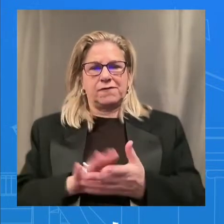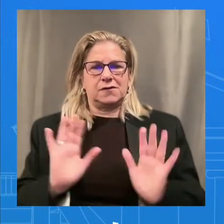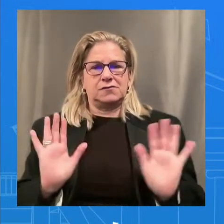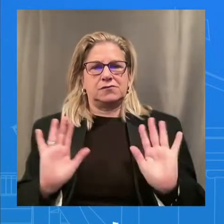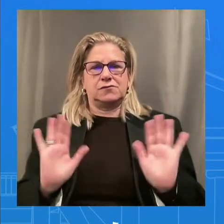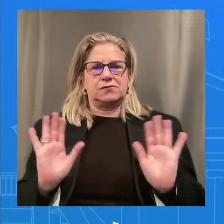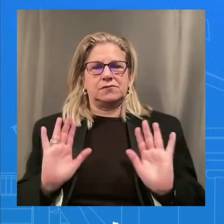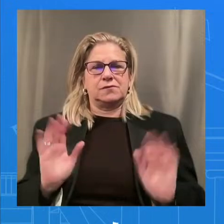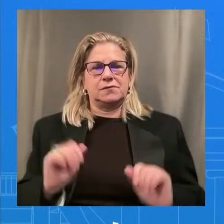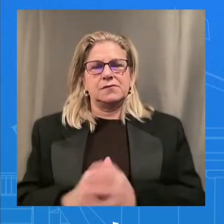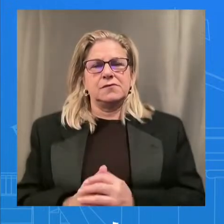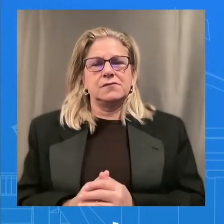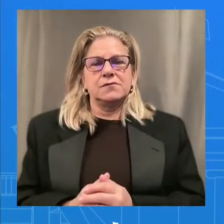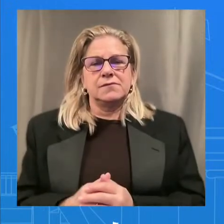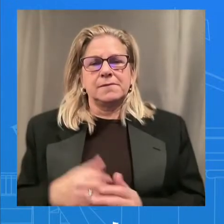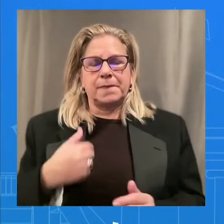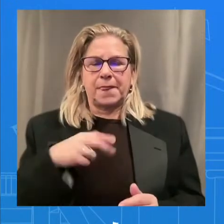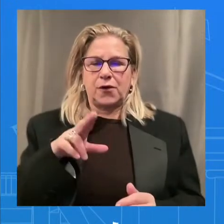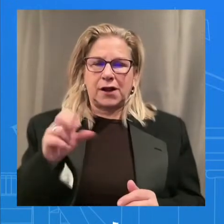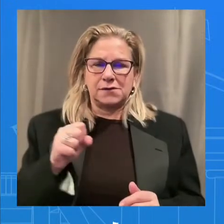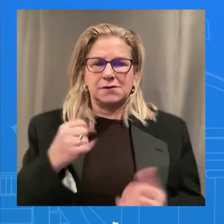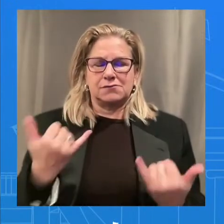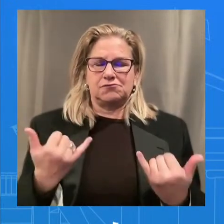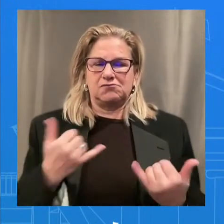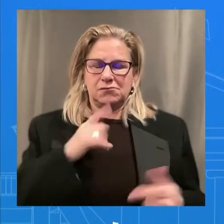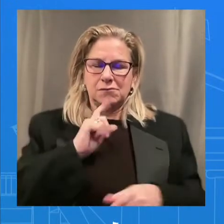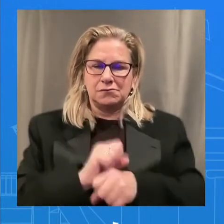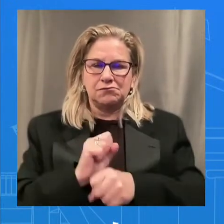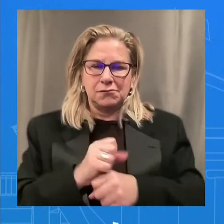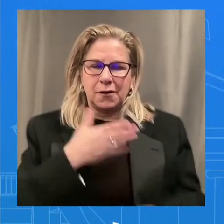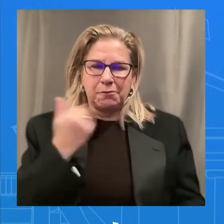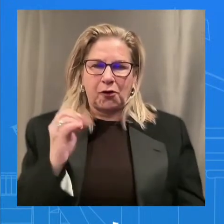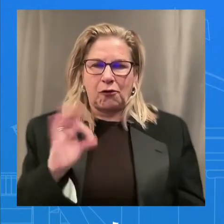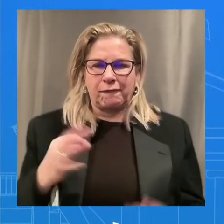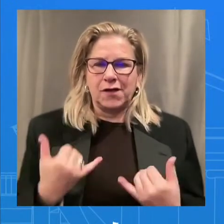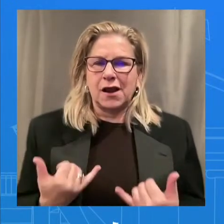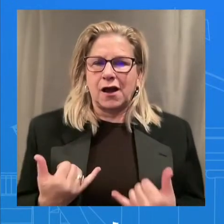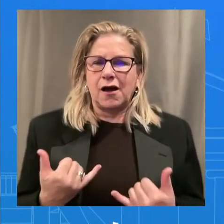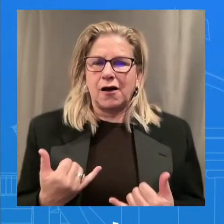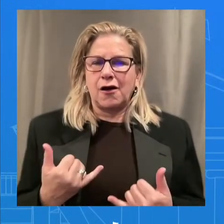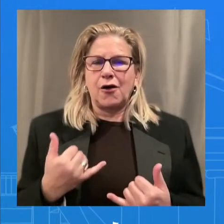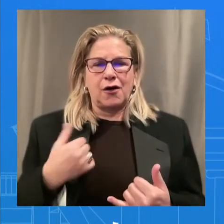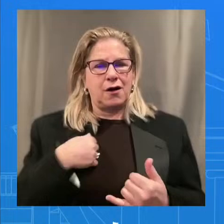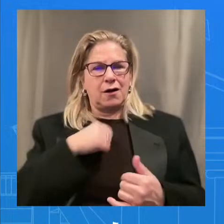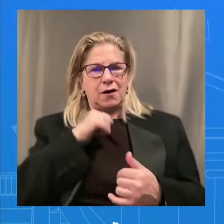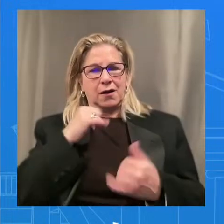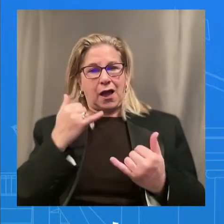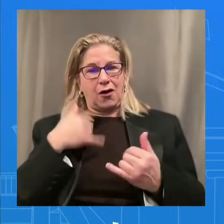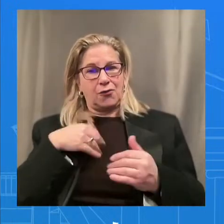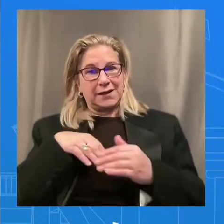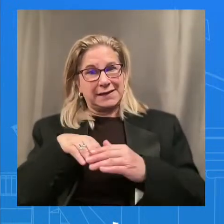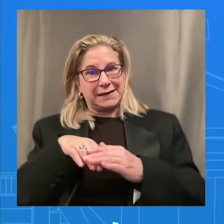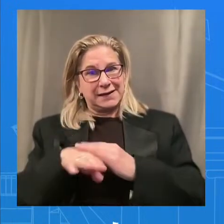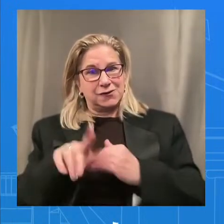that we are not entering now our 25th year of war of Americans fighting and dying, of billions and billions of dollars